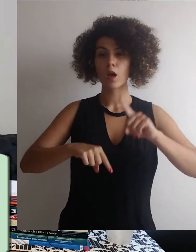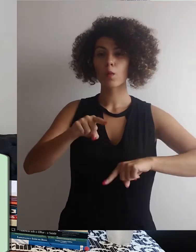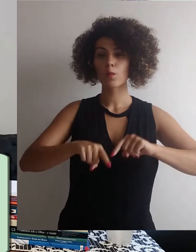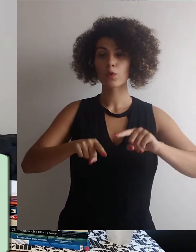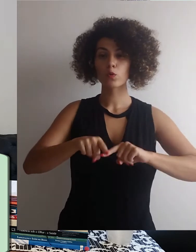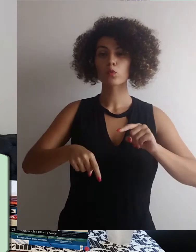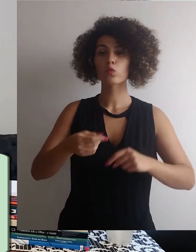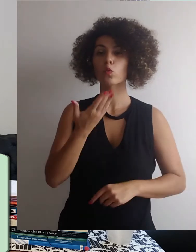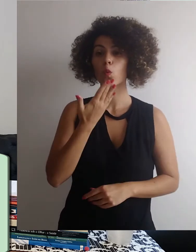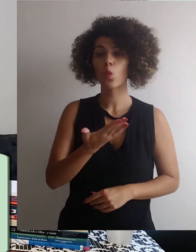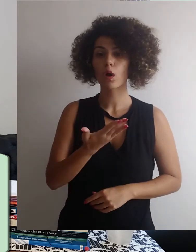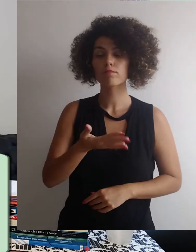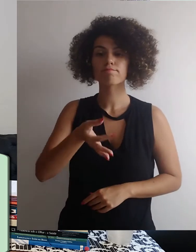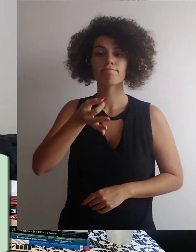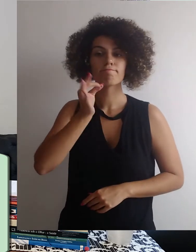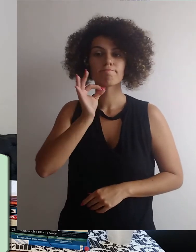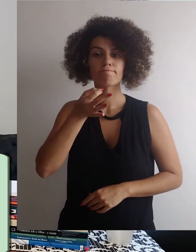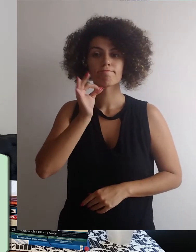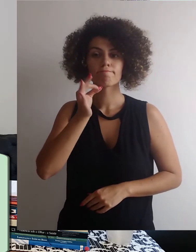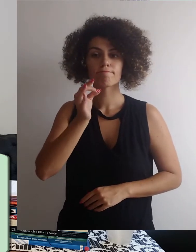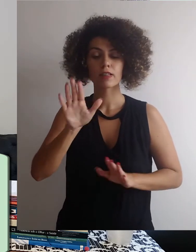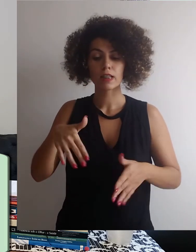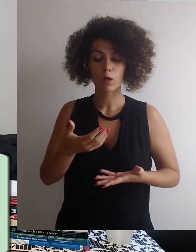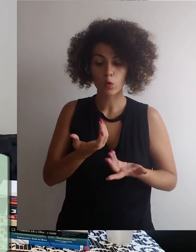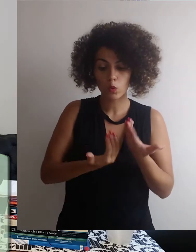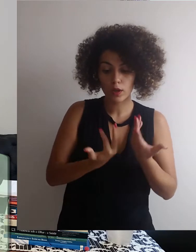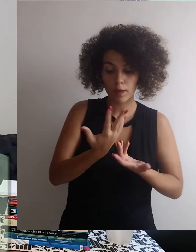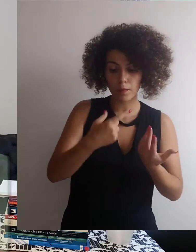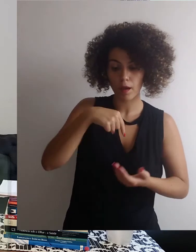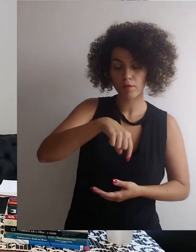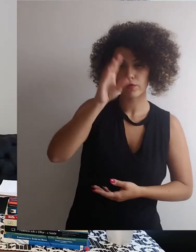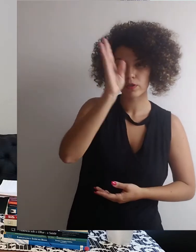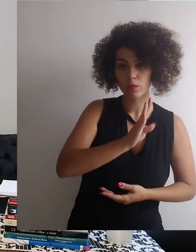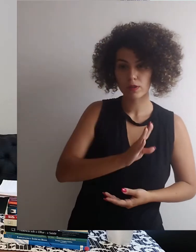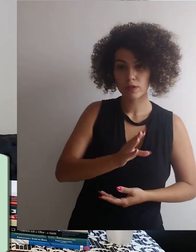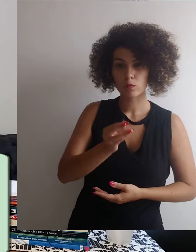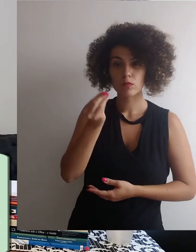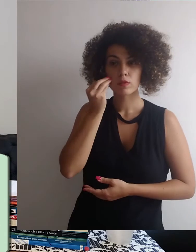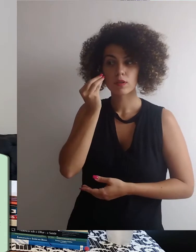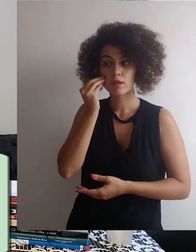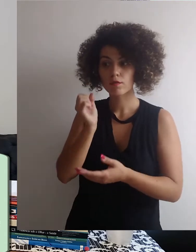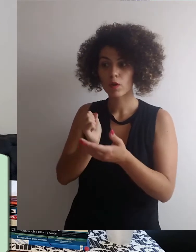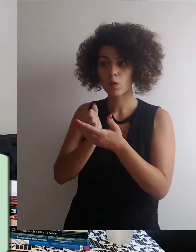so that we burned coffee here and tried to buy it internationally to increase the price of the product.